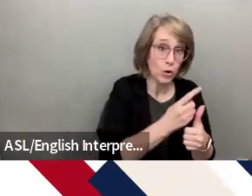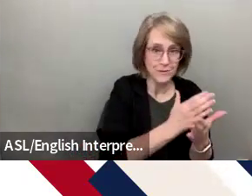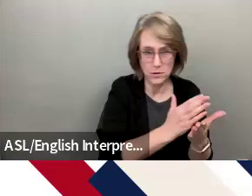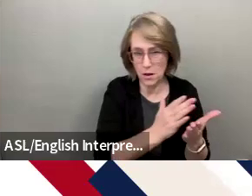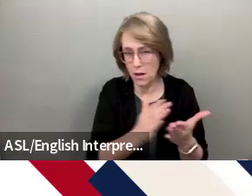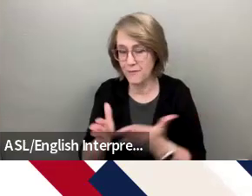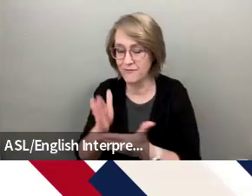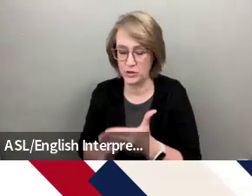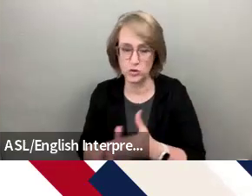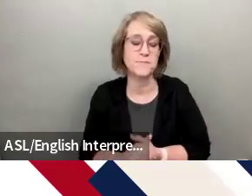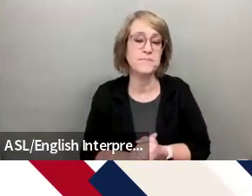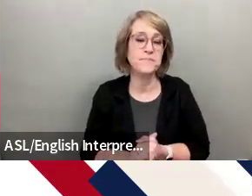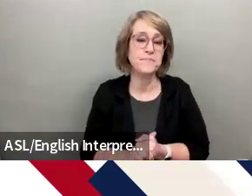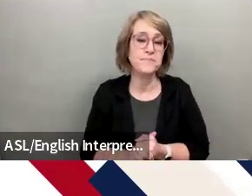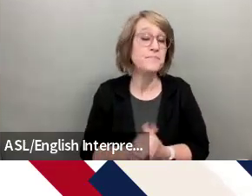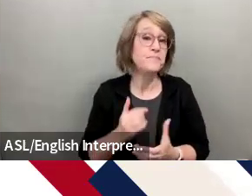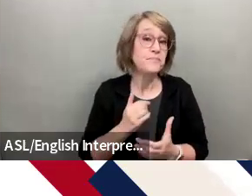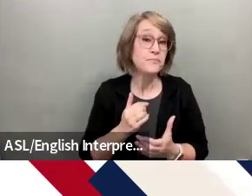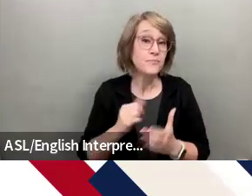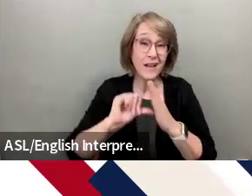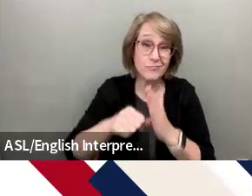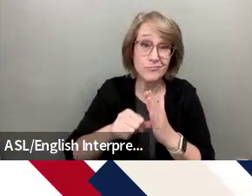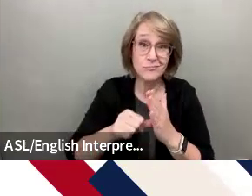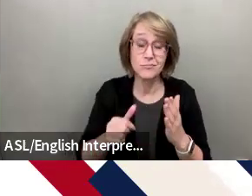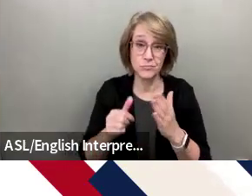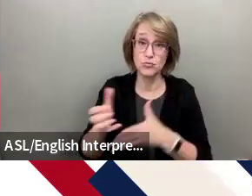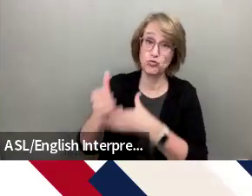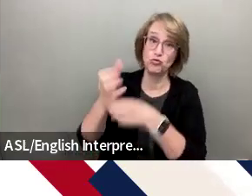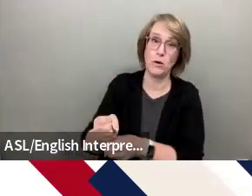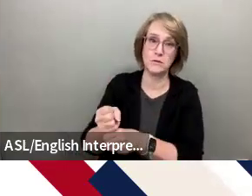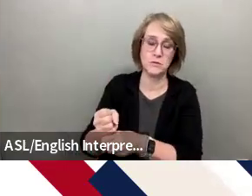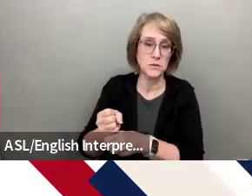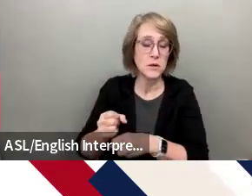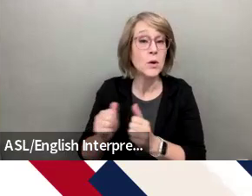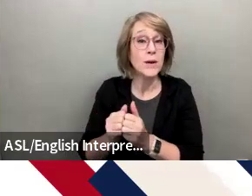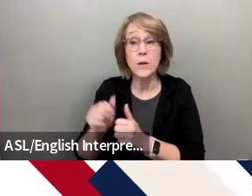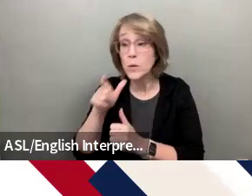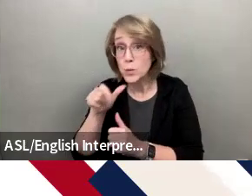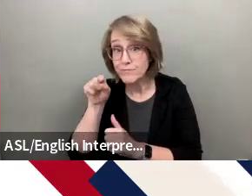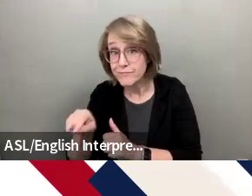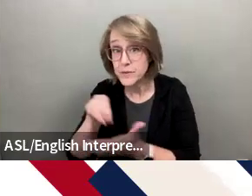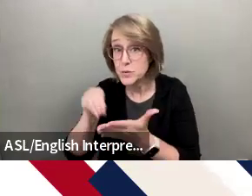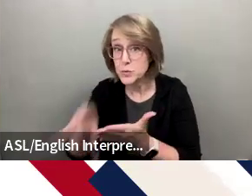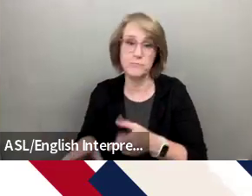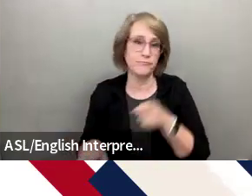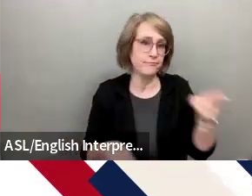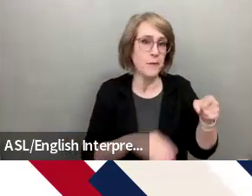SO GAINING THAT HA TRUST WITH THE STUDENT GAINING TRUST WITH THE EMPLOYER. AND WORKING ON